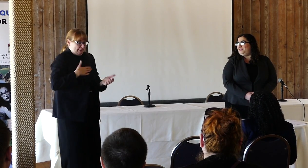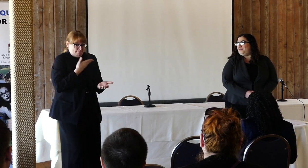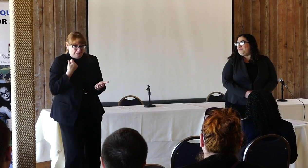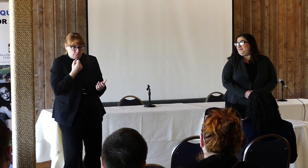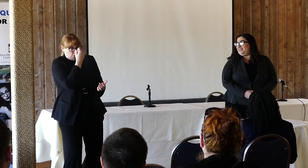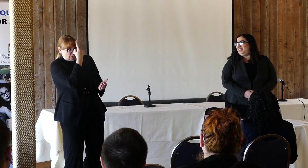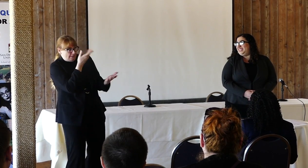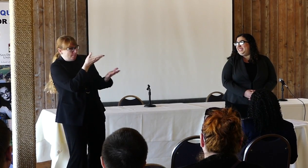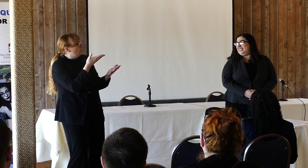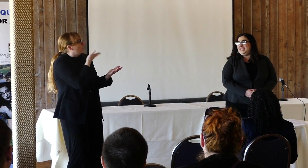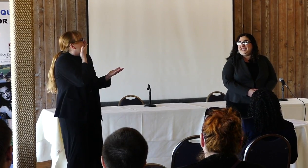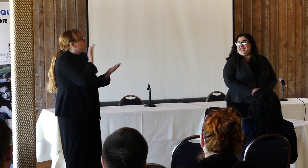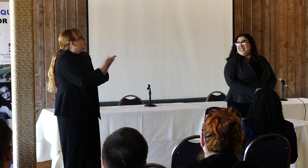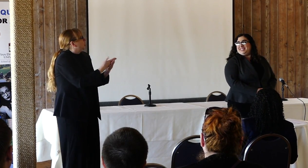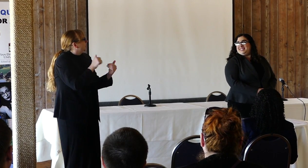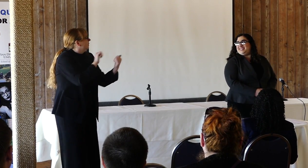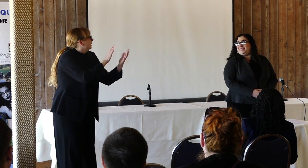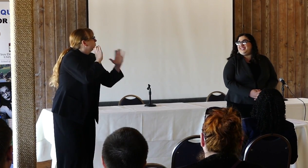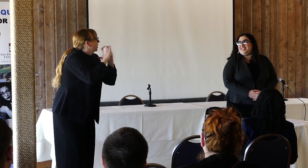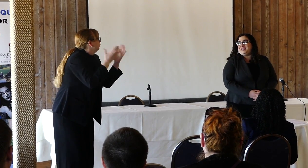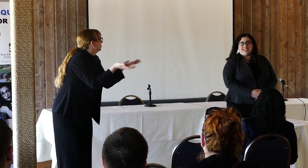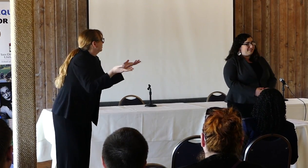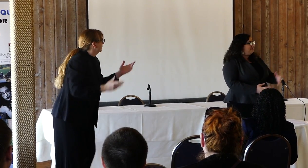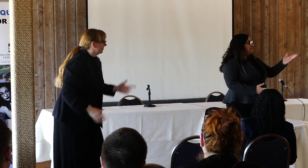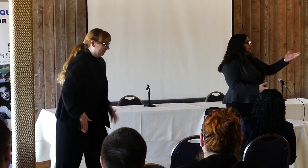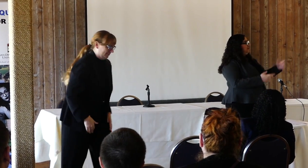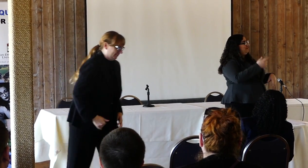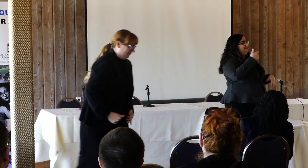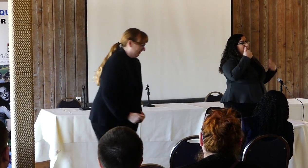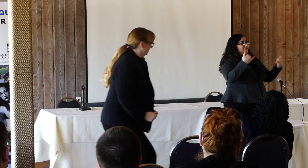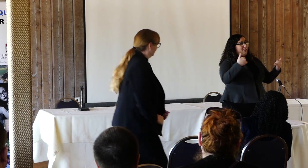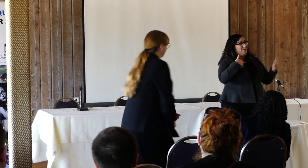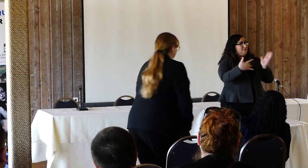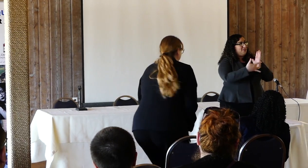I'm trying my best to understand. \